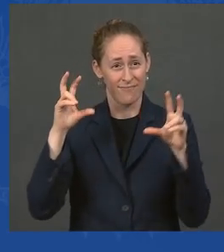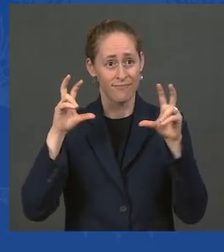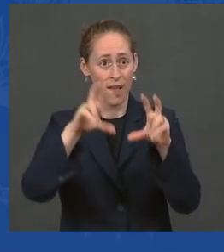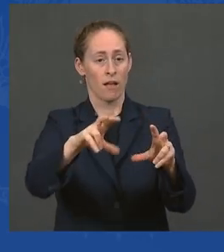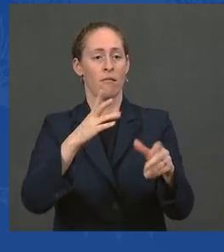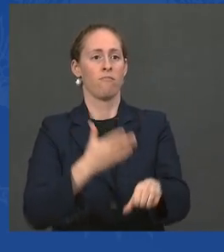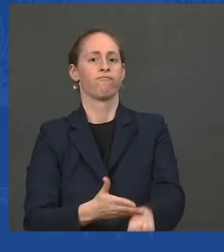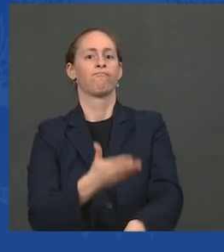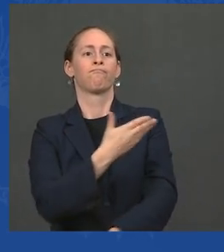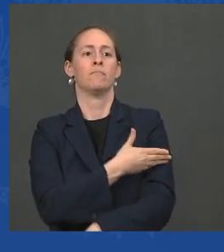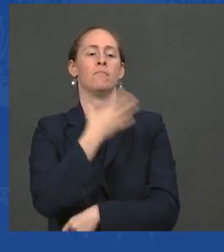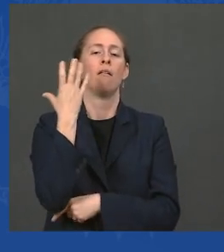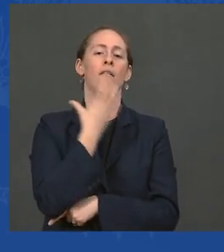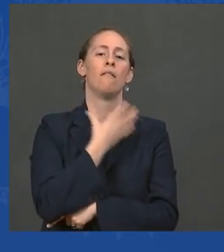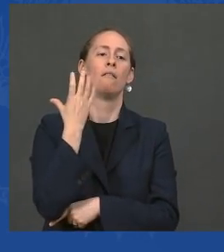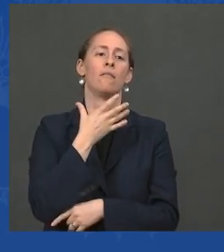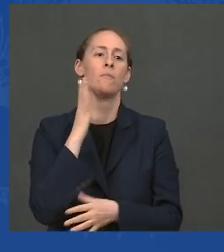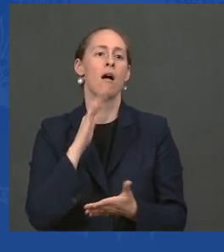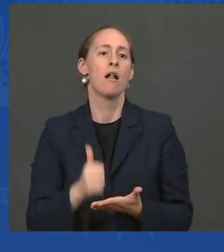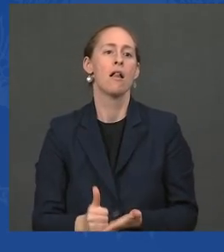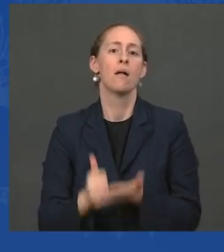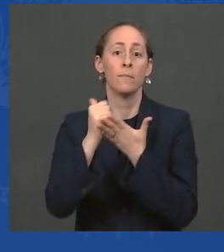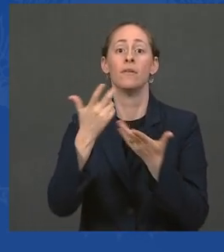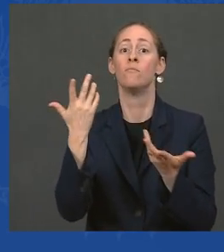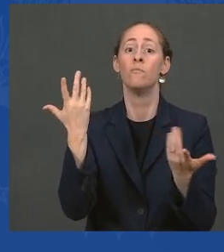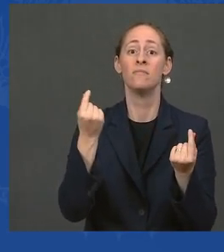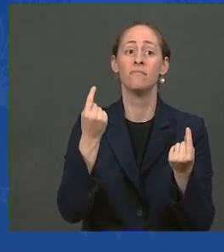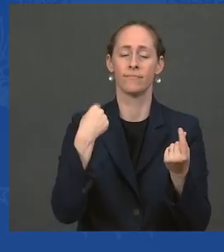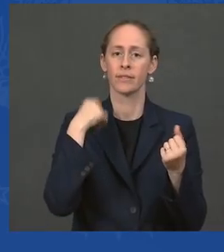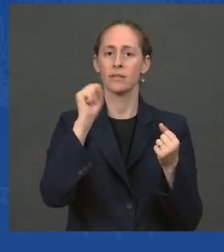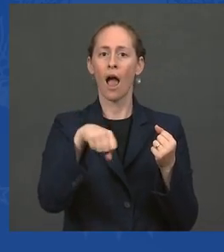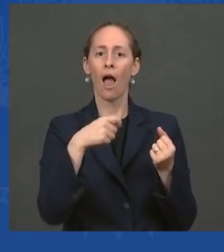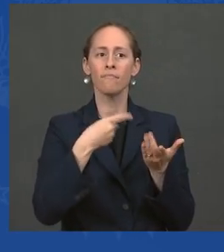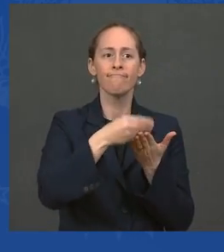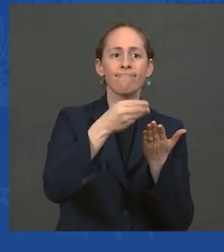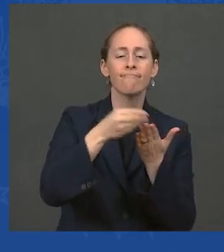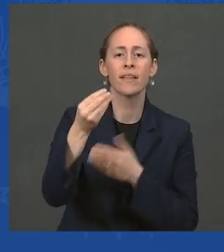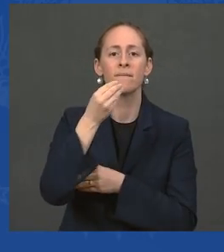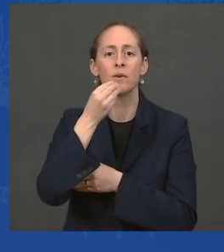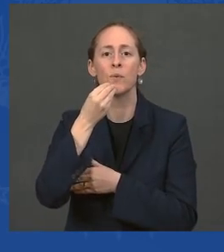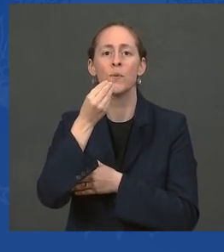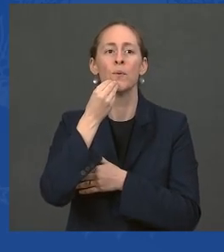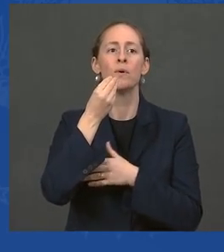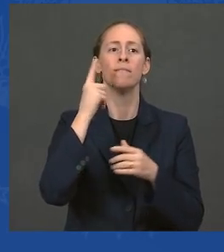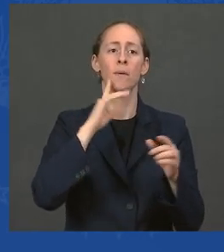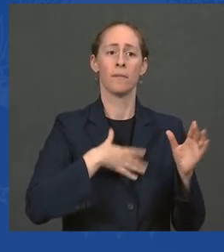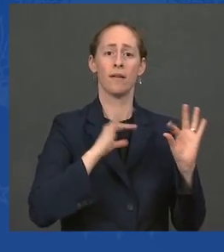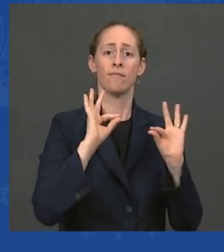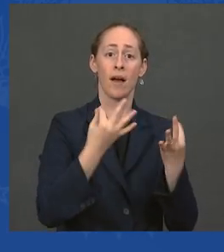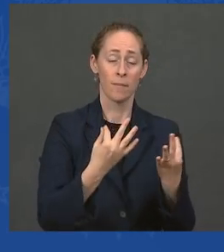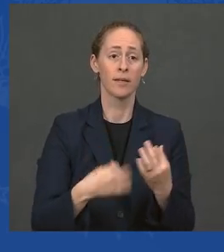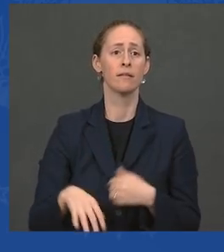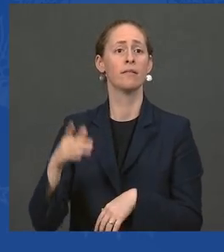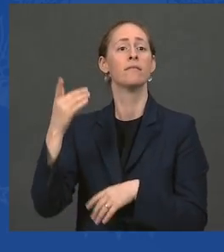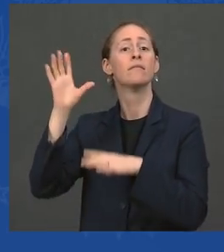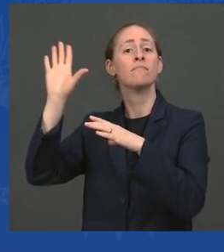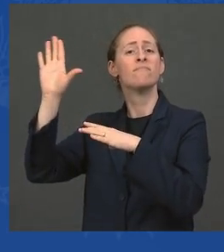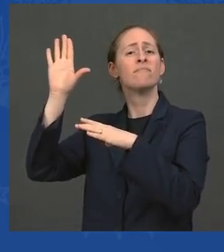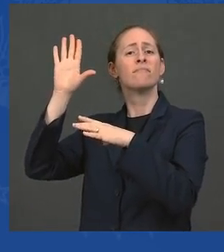would put food on my family's table for years to come. But President Biden's broader vision would go further.